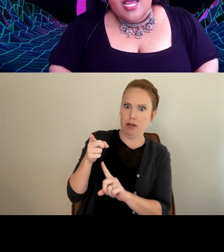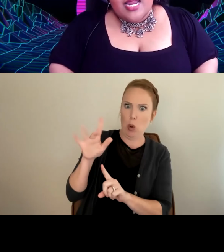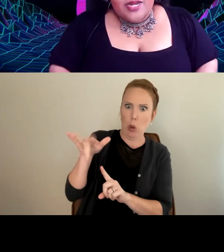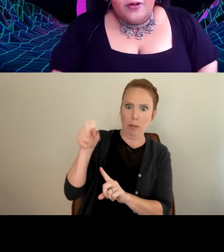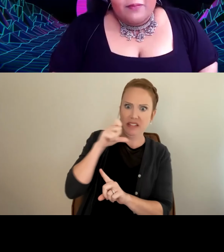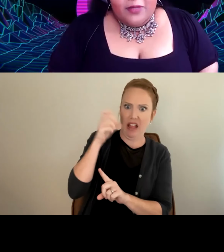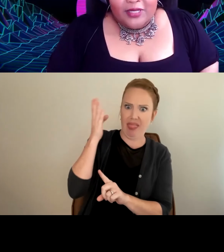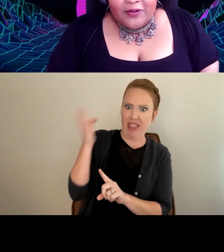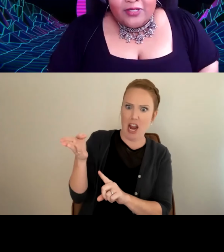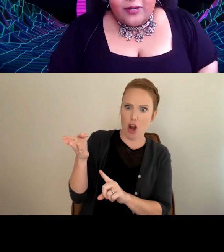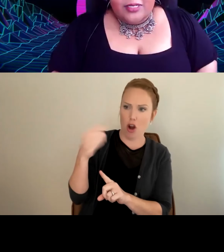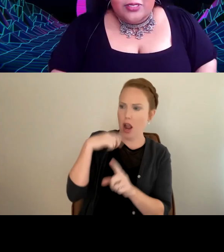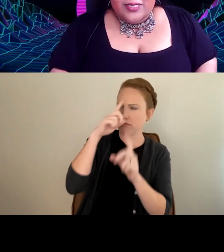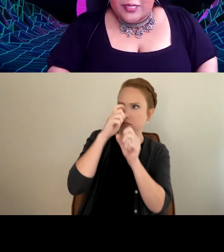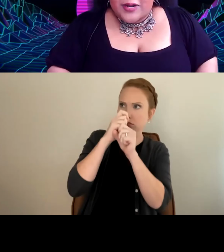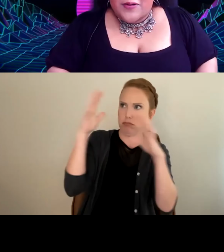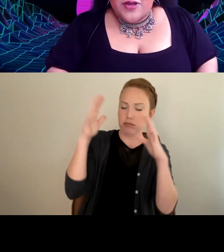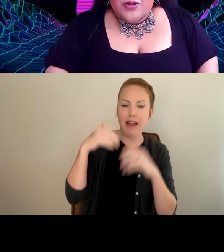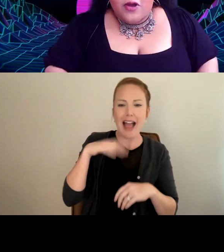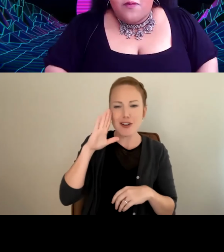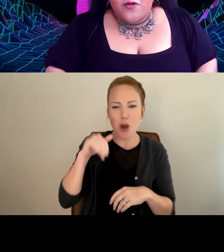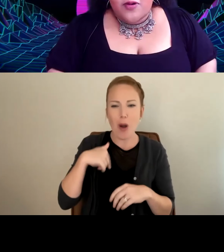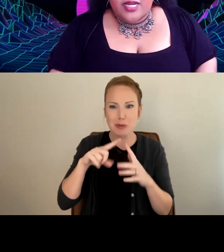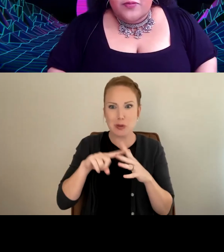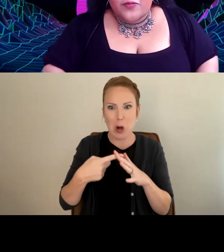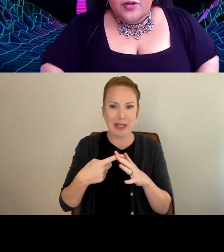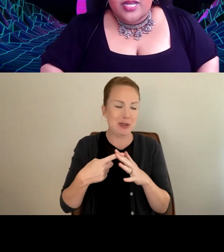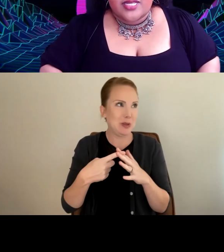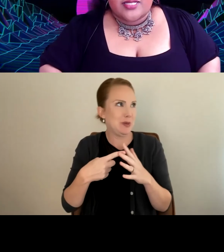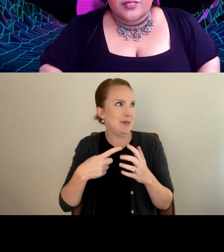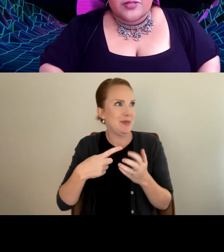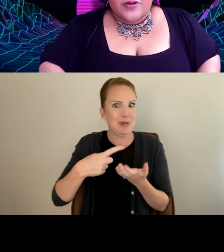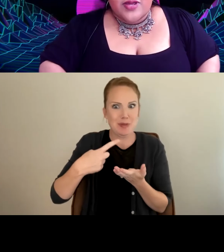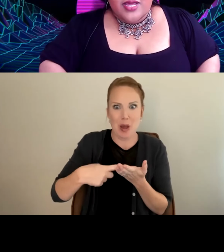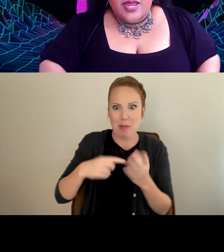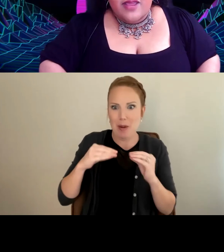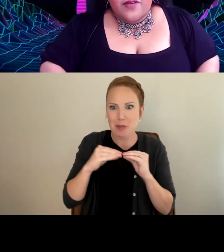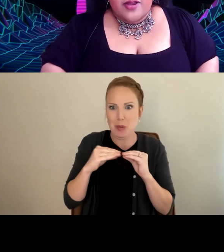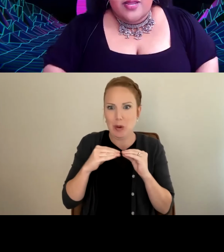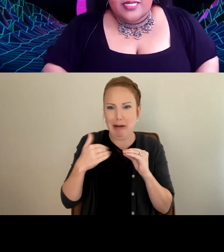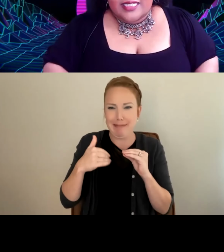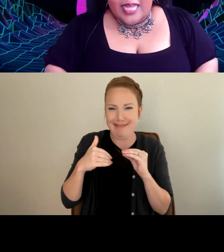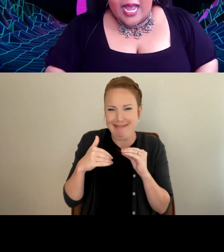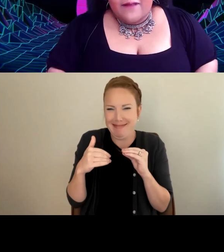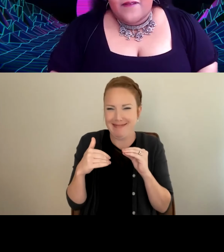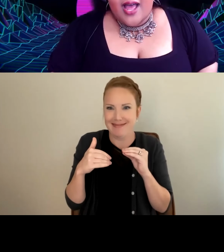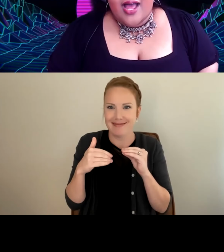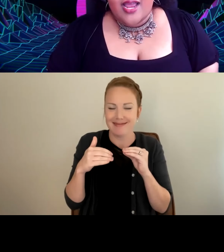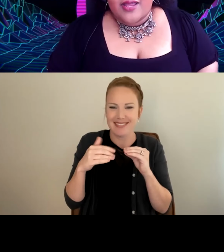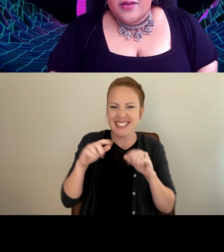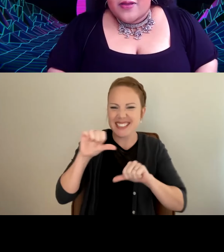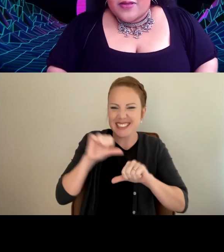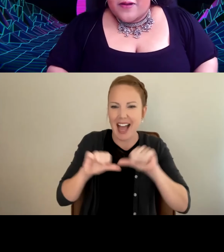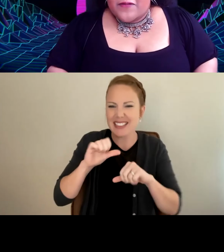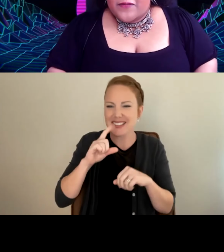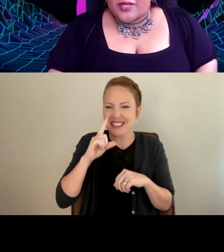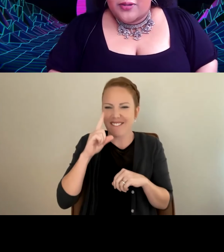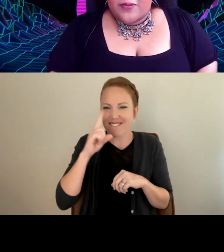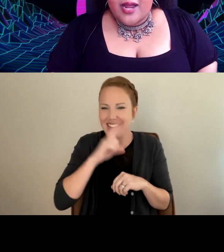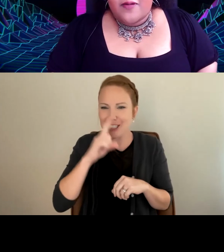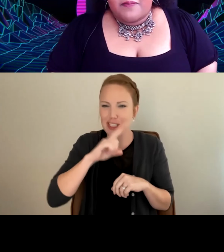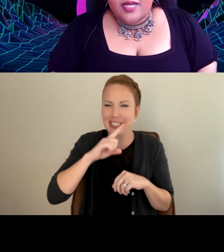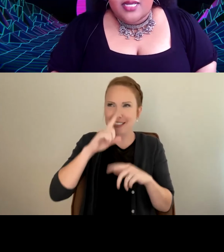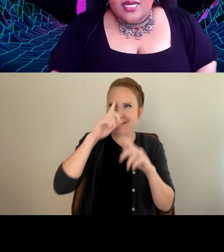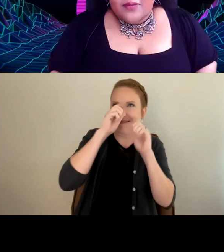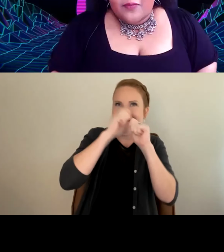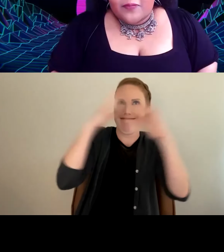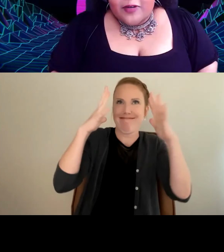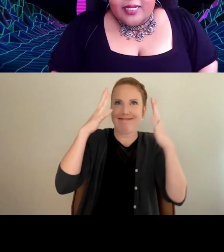And I know, I am starting to go a little more in what is a very sci-fi/fiction route, but really,